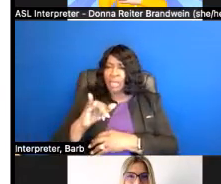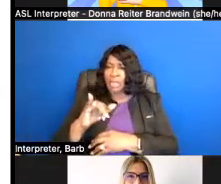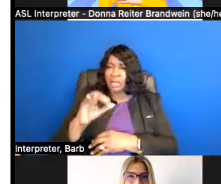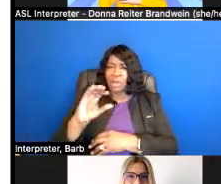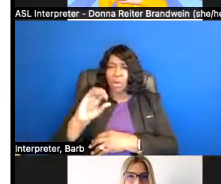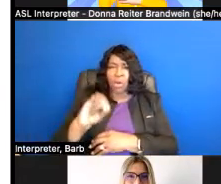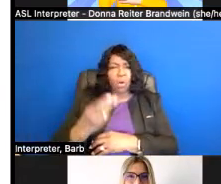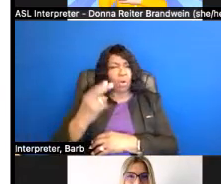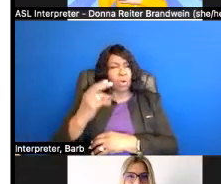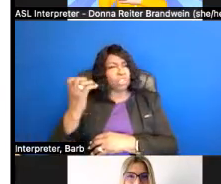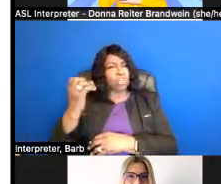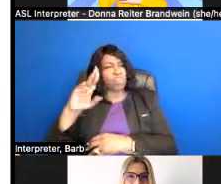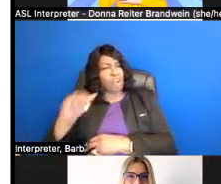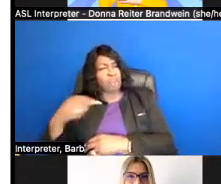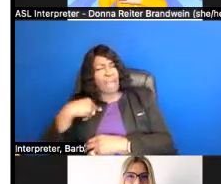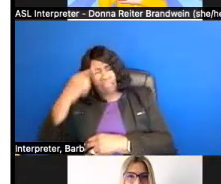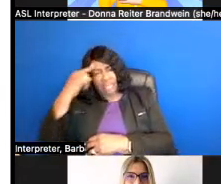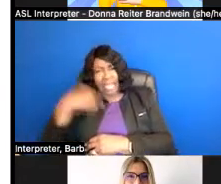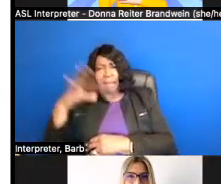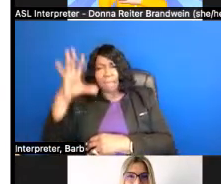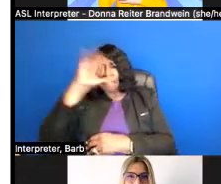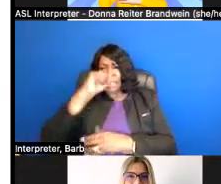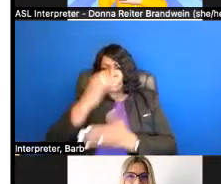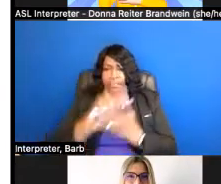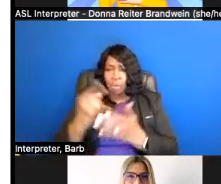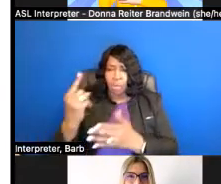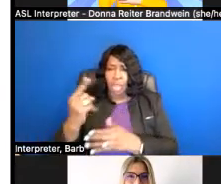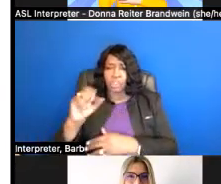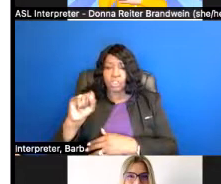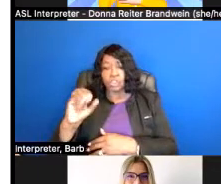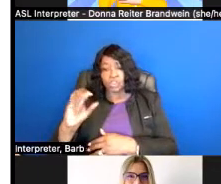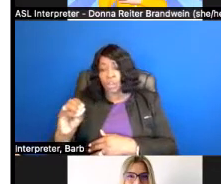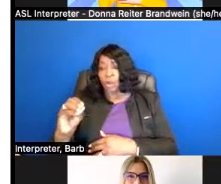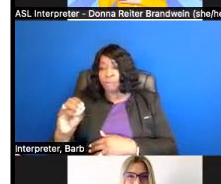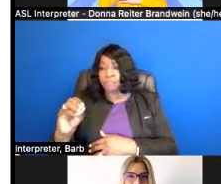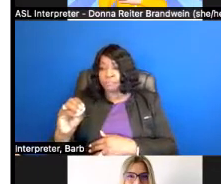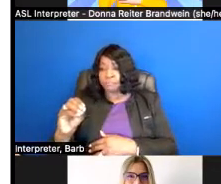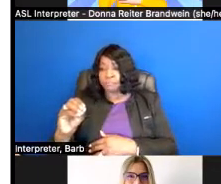And so I'll just offer that if all the ones